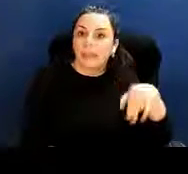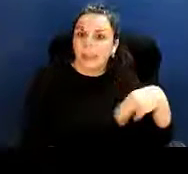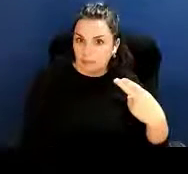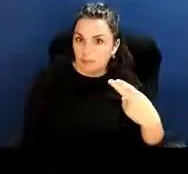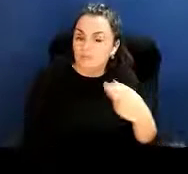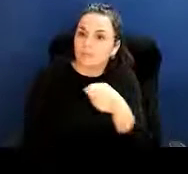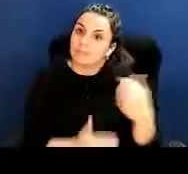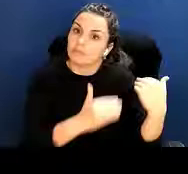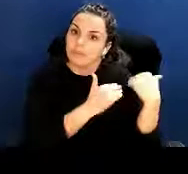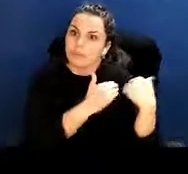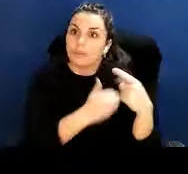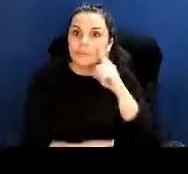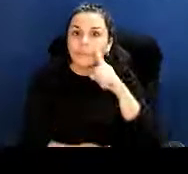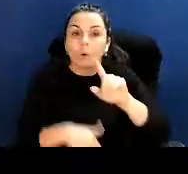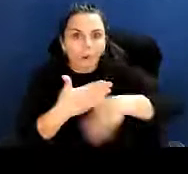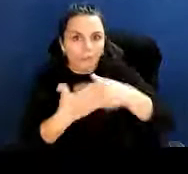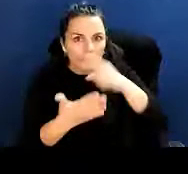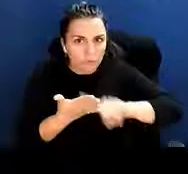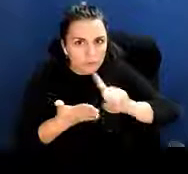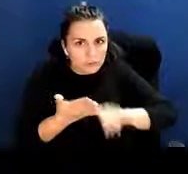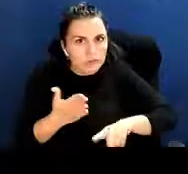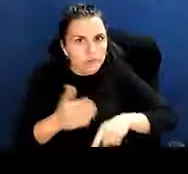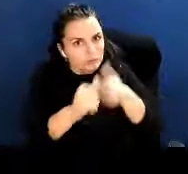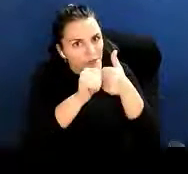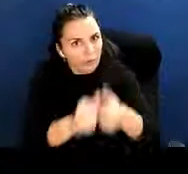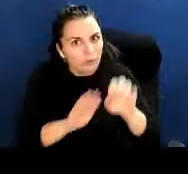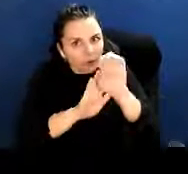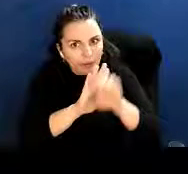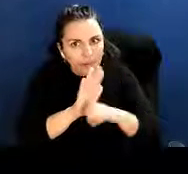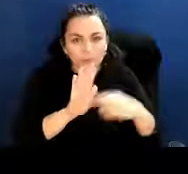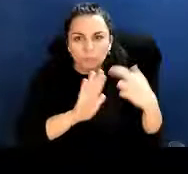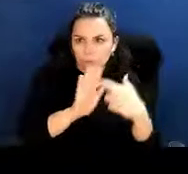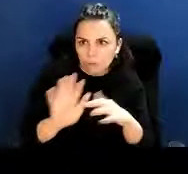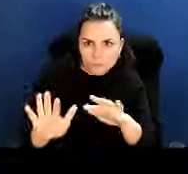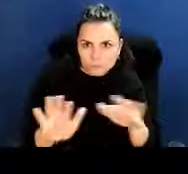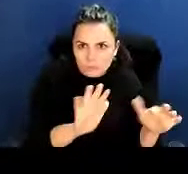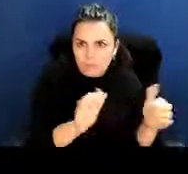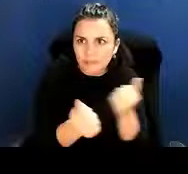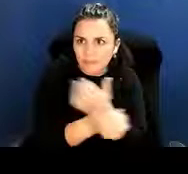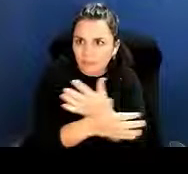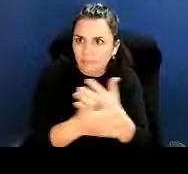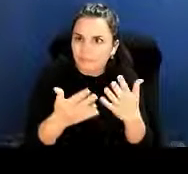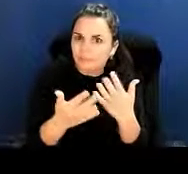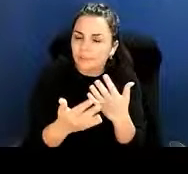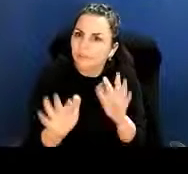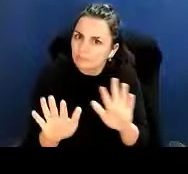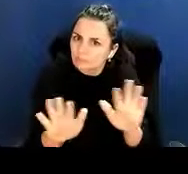And sort of meet what the interest would be in terms of research development.